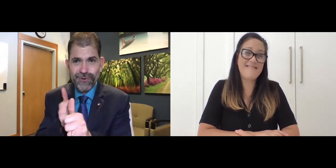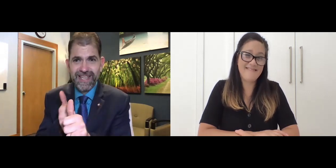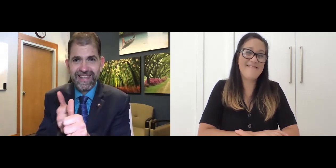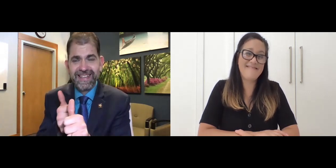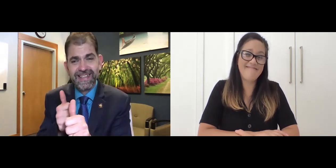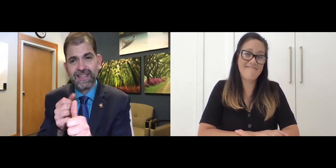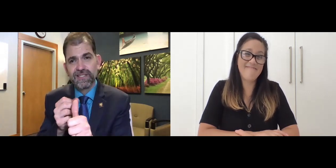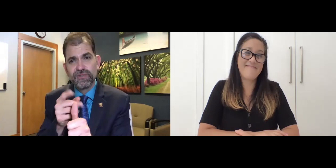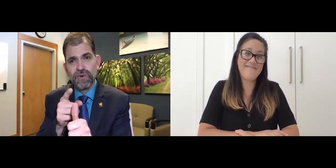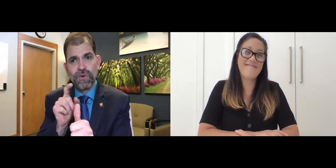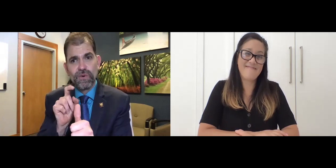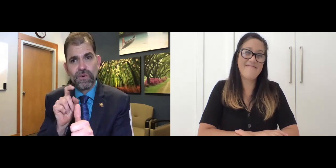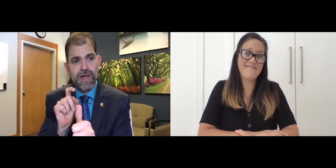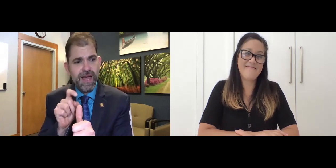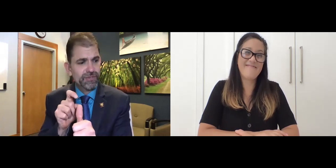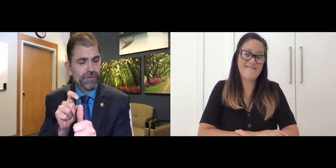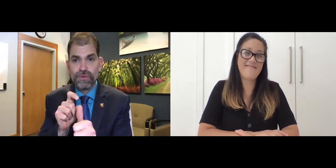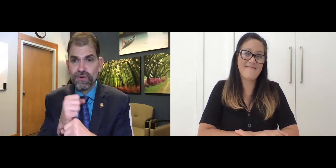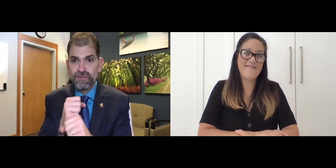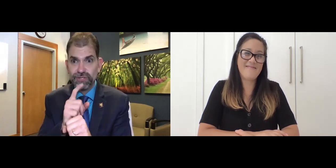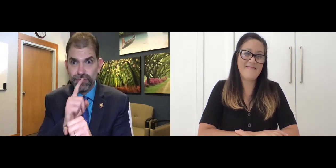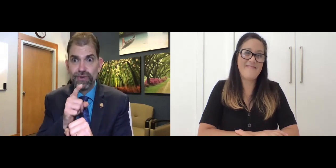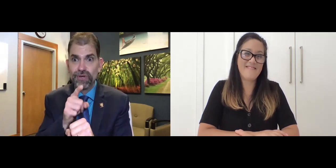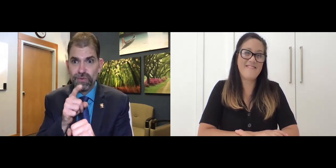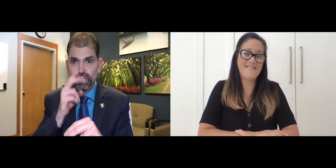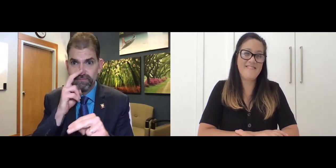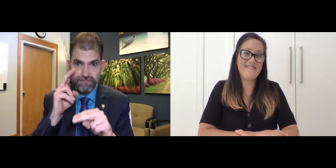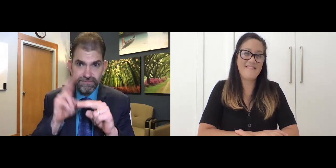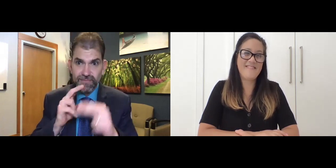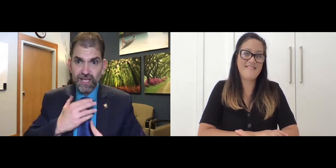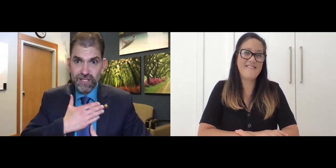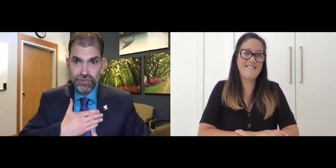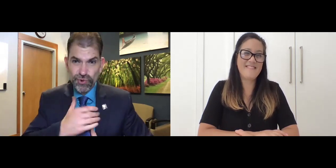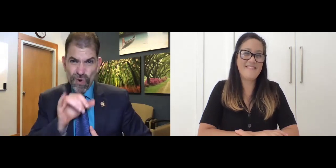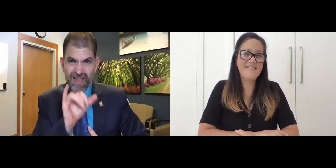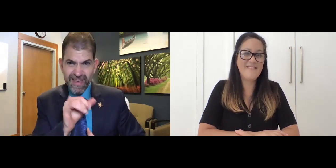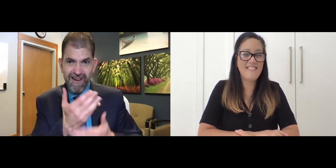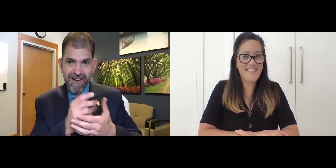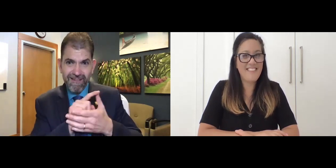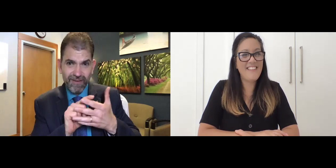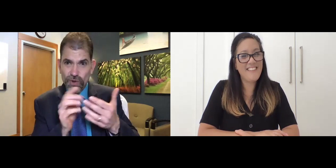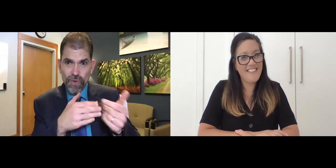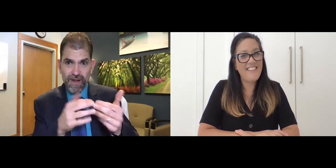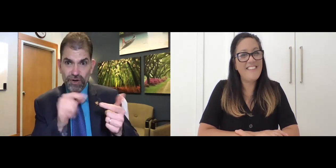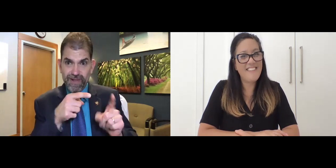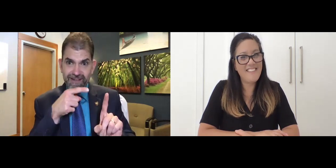it's not worth pursuing. So you really need to make sure that you're having fun and enjoying your job,